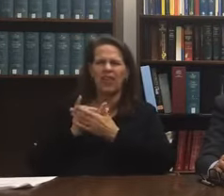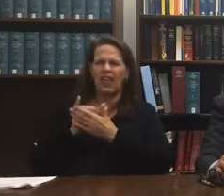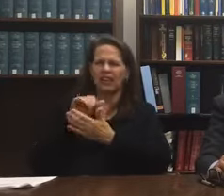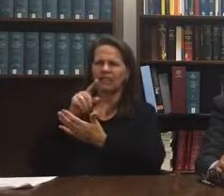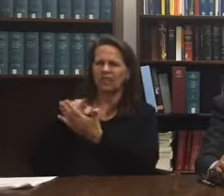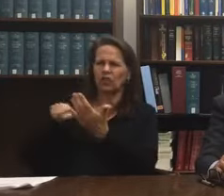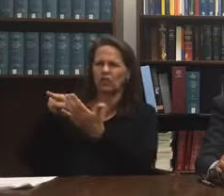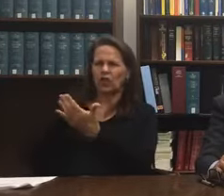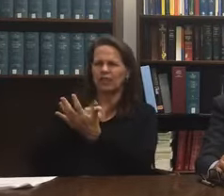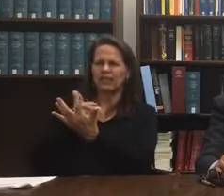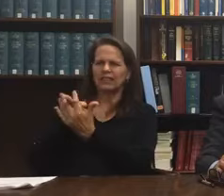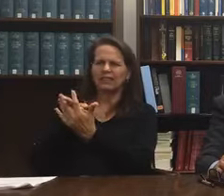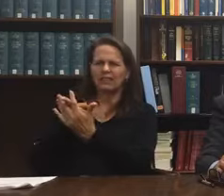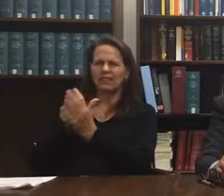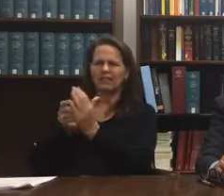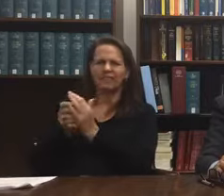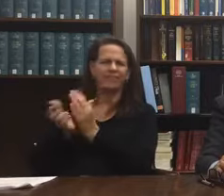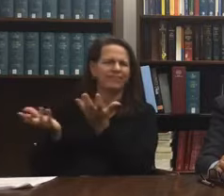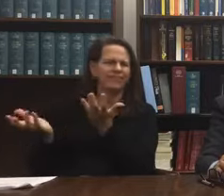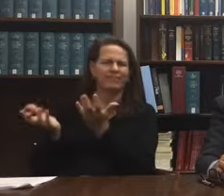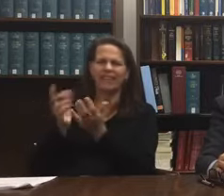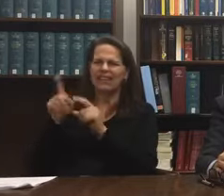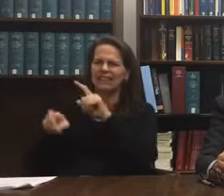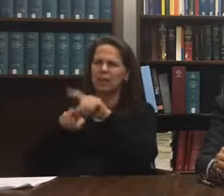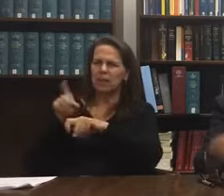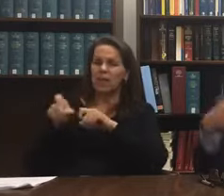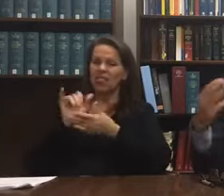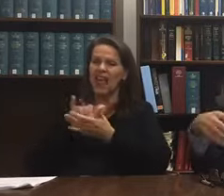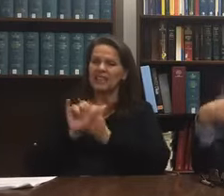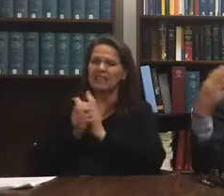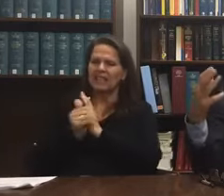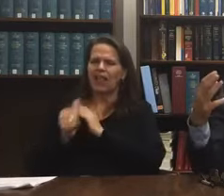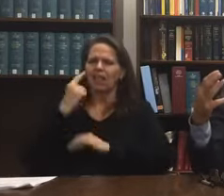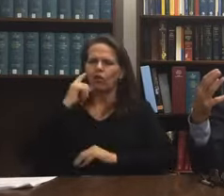lawyer skill and also you don't know they could start saying things that are